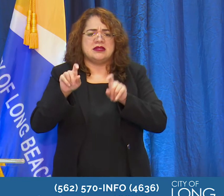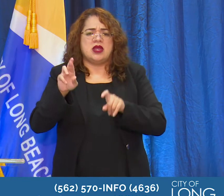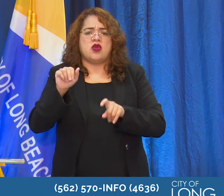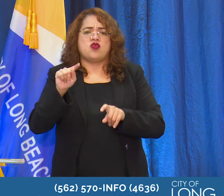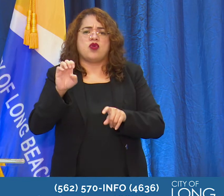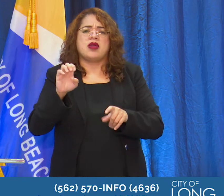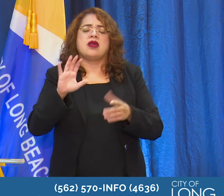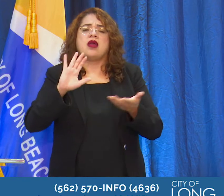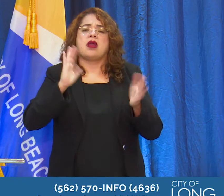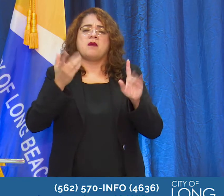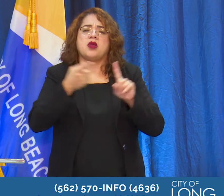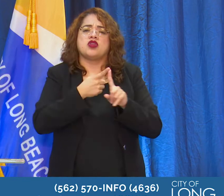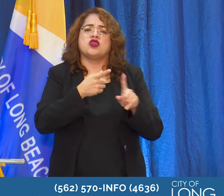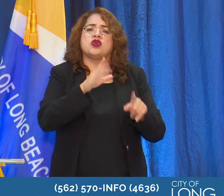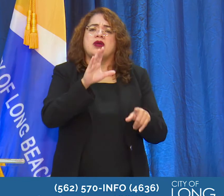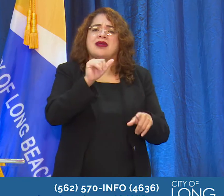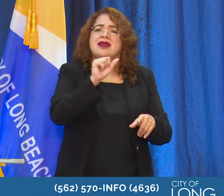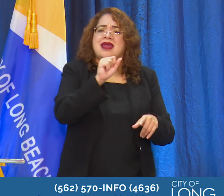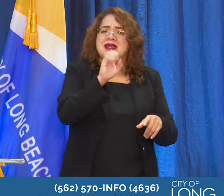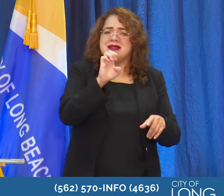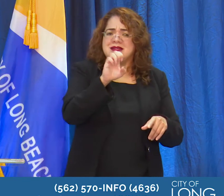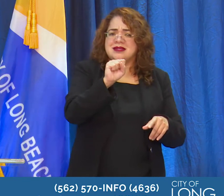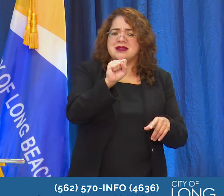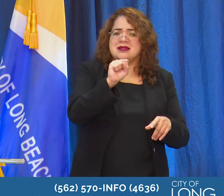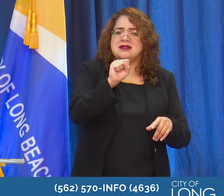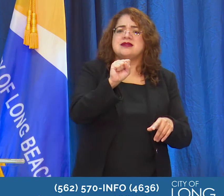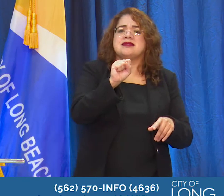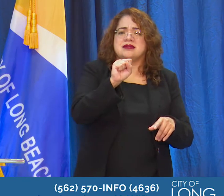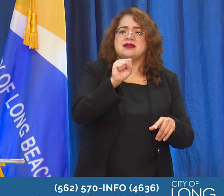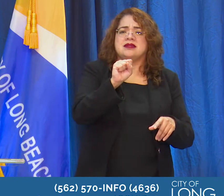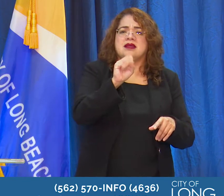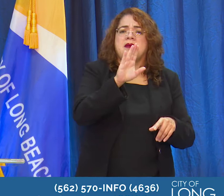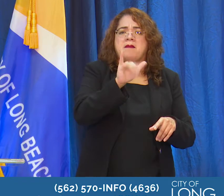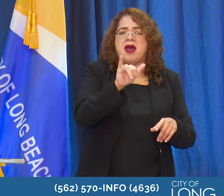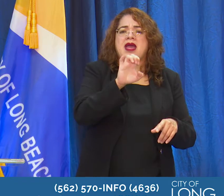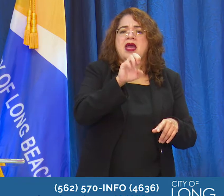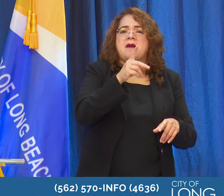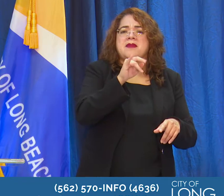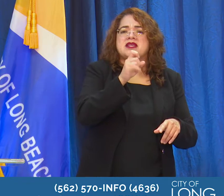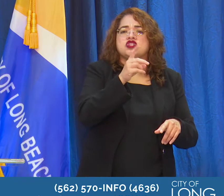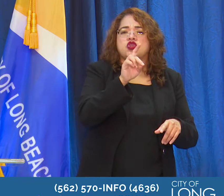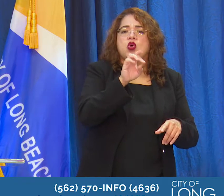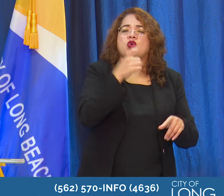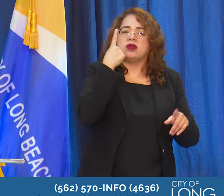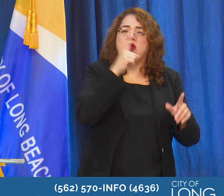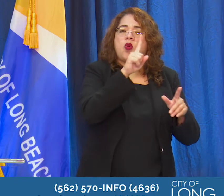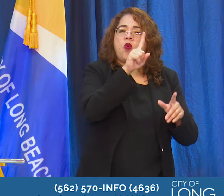bit more about that indicator and explain what it might take to lower that number from where it is now?